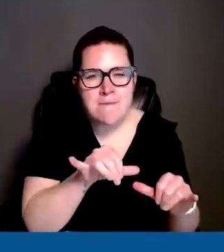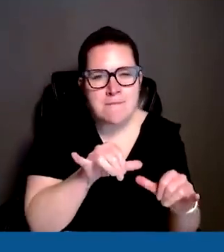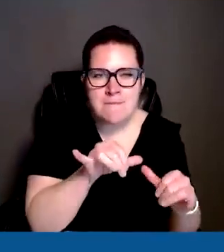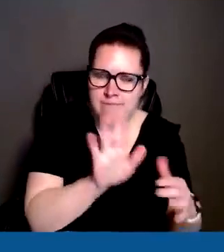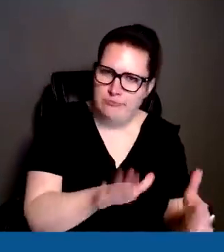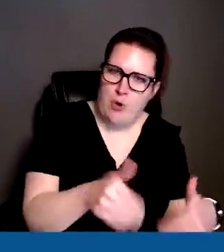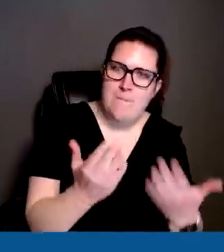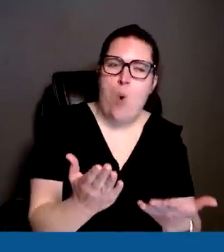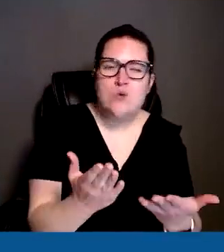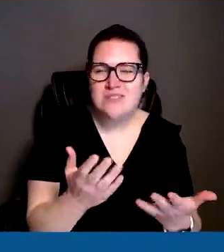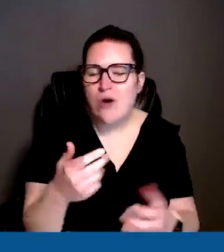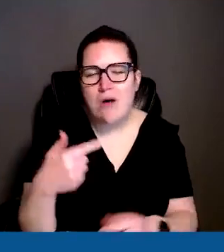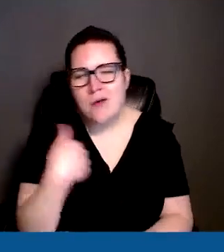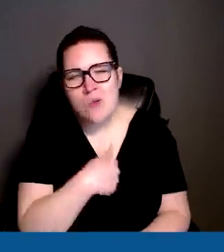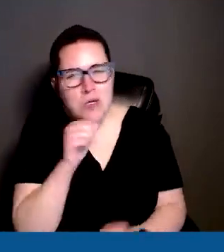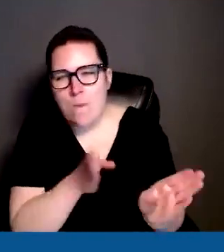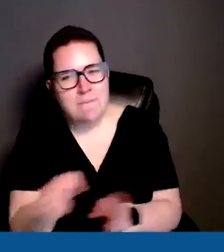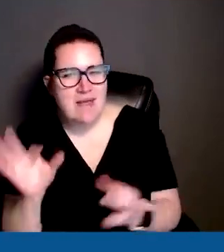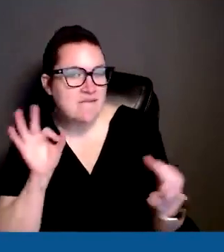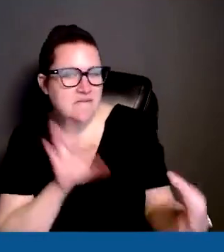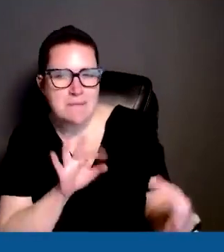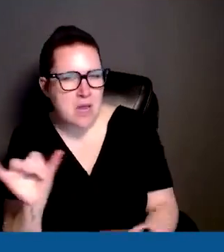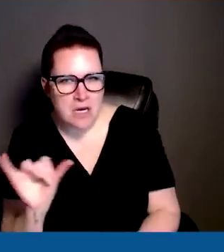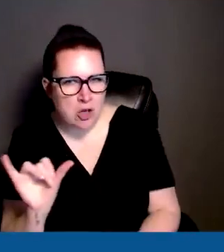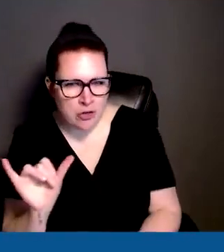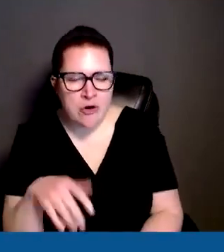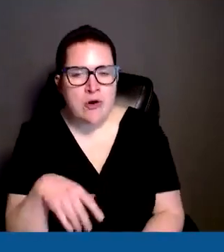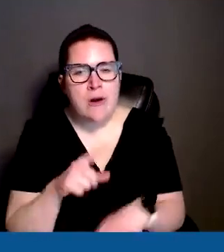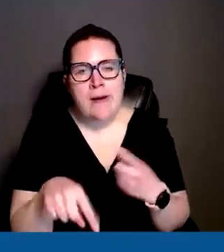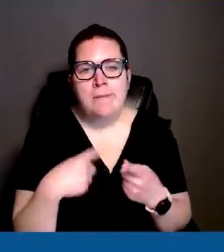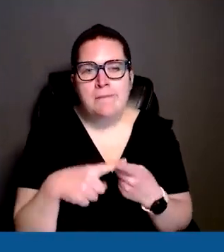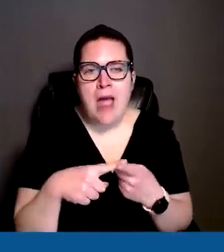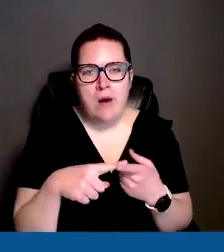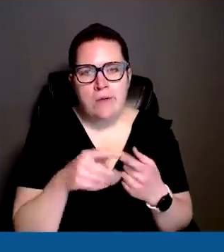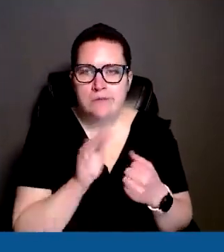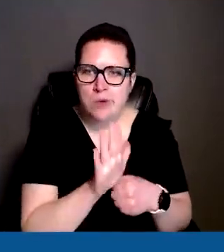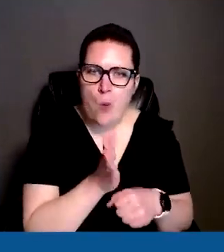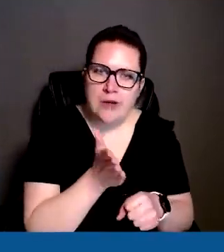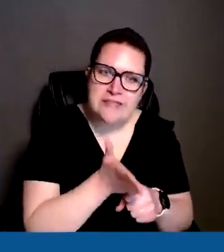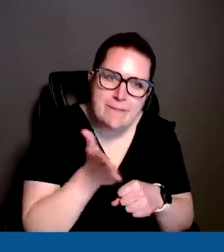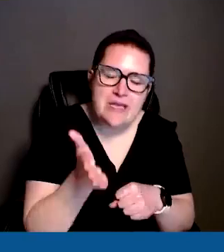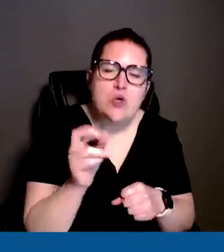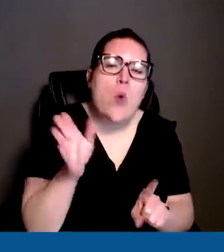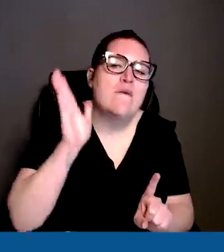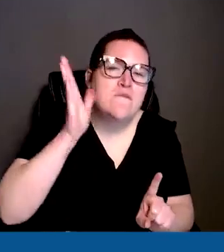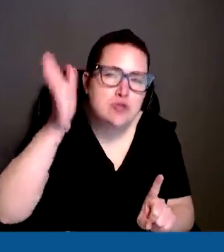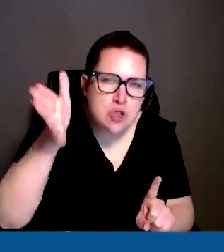And we do not plan to provide feedback on the submission, the potential submission or your solution and